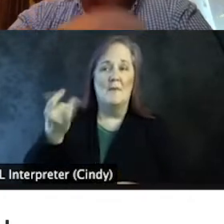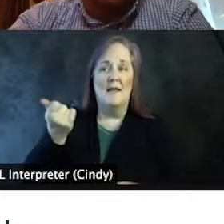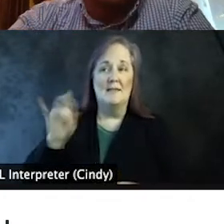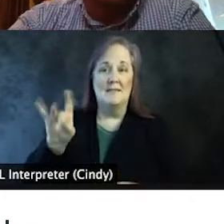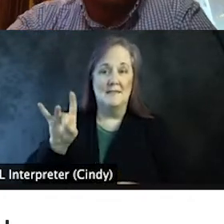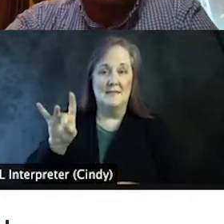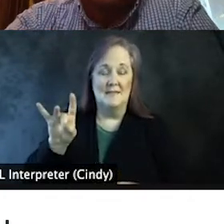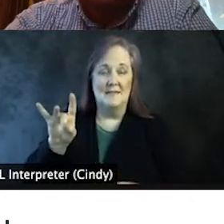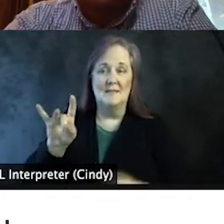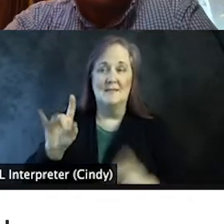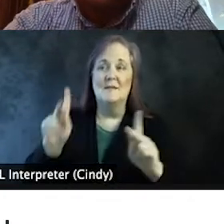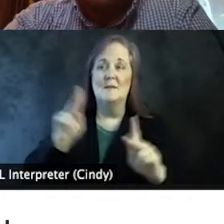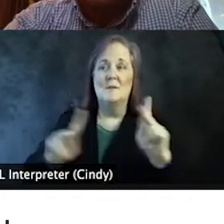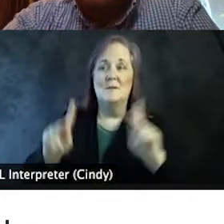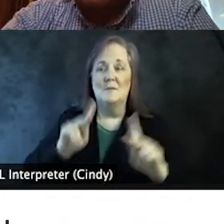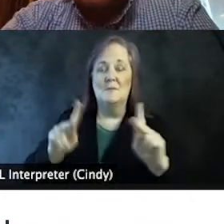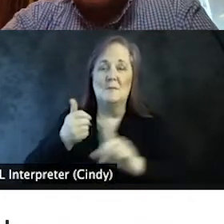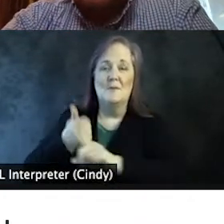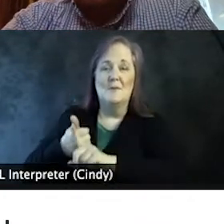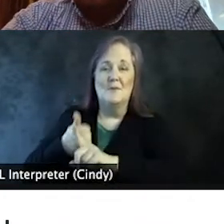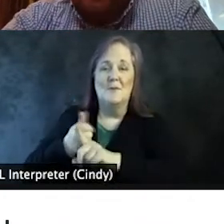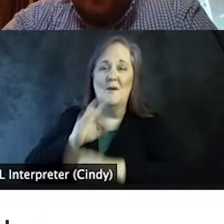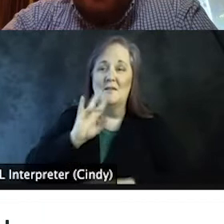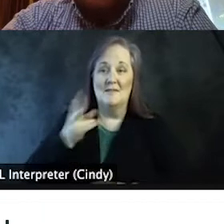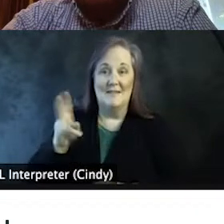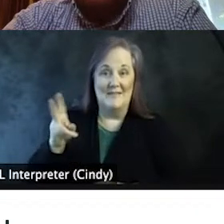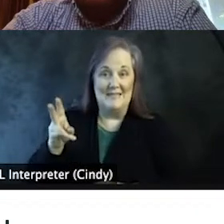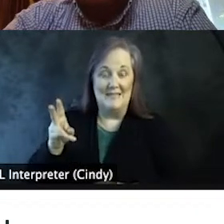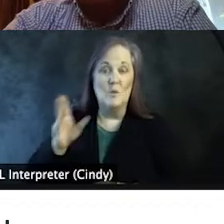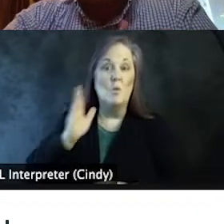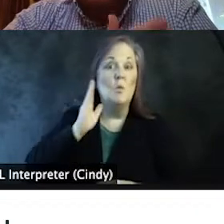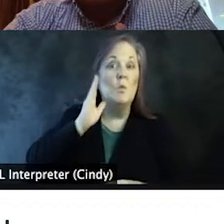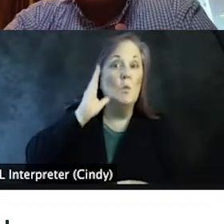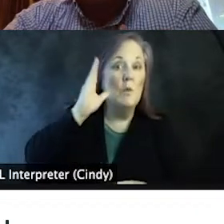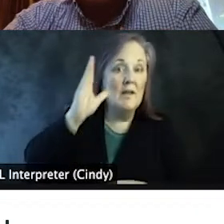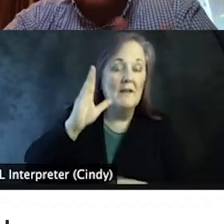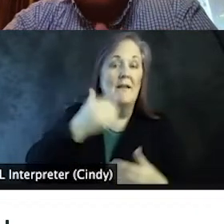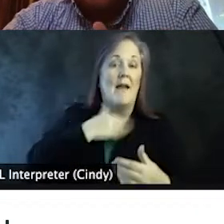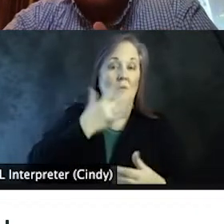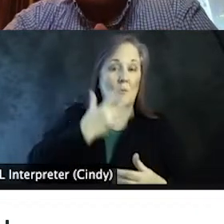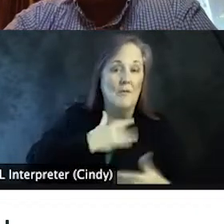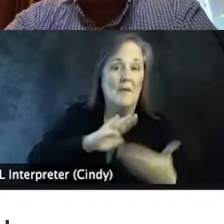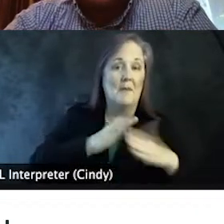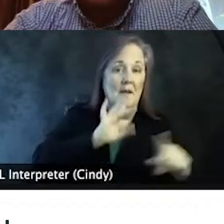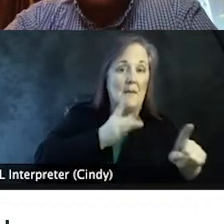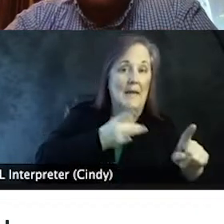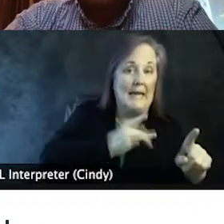where currently 16- and 17-year-olds can preregister to vote and then when they become 18, they automatically are registered to vote.